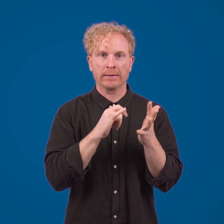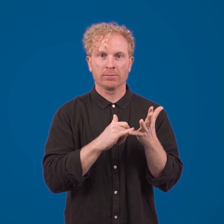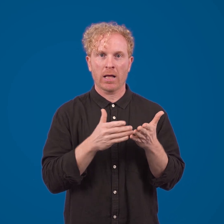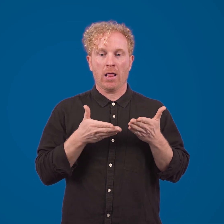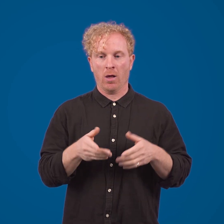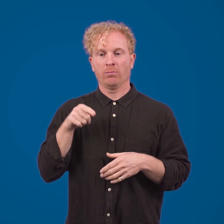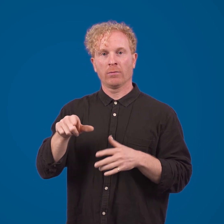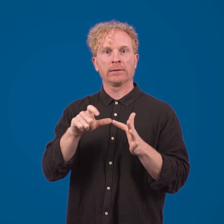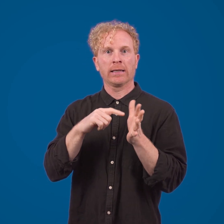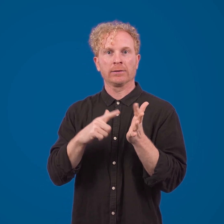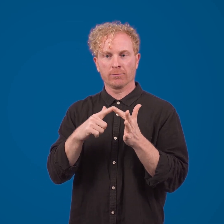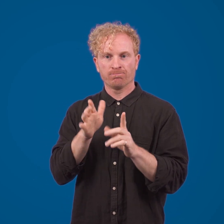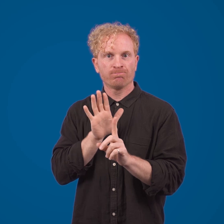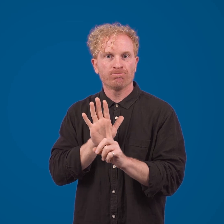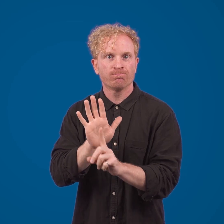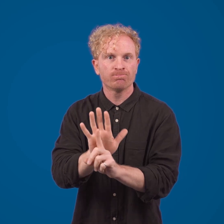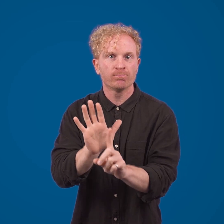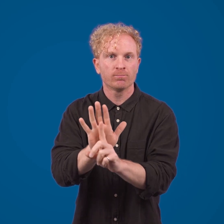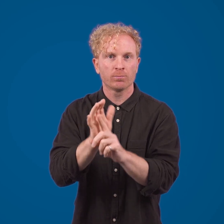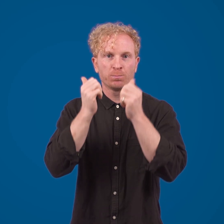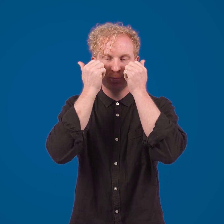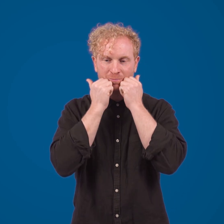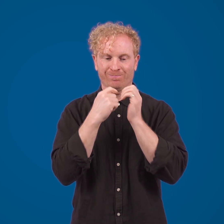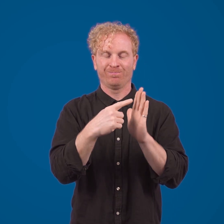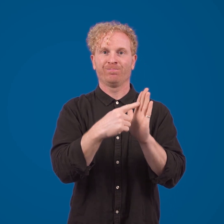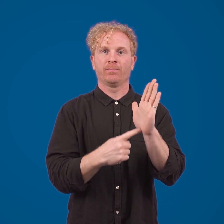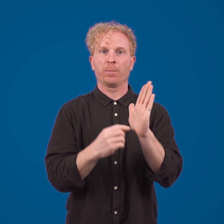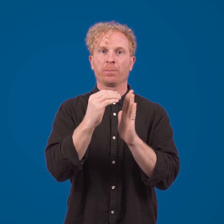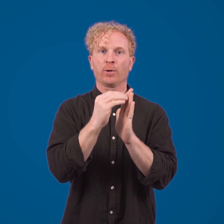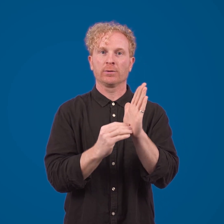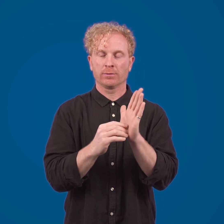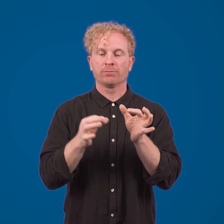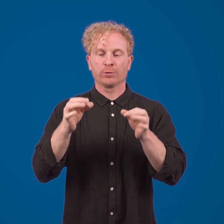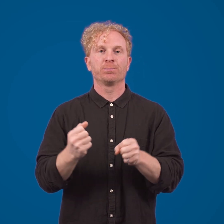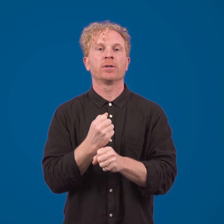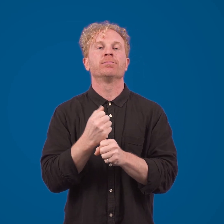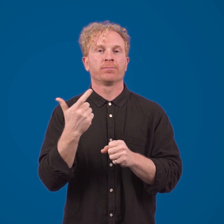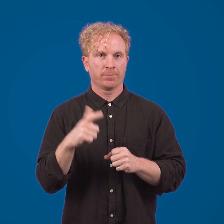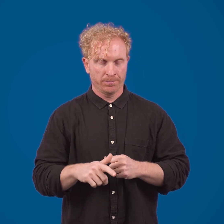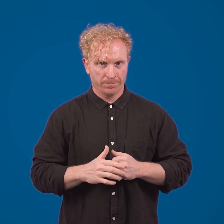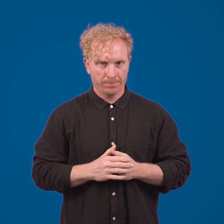that enable data-driven and evidence-based policy and decision making.